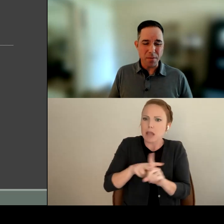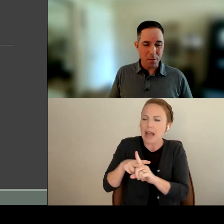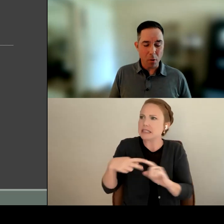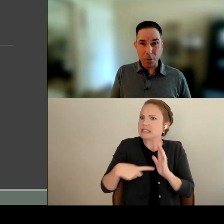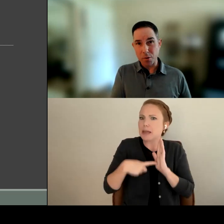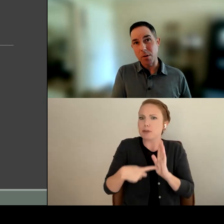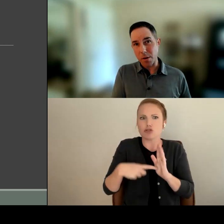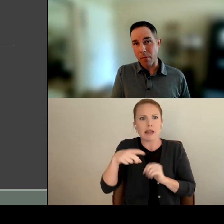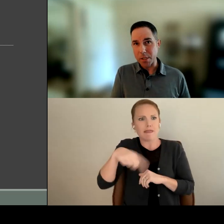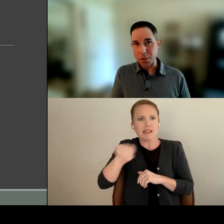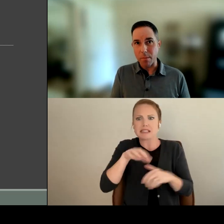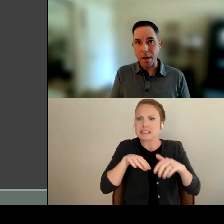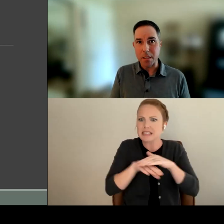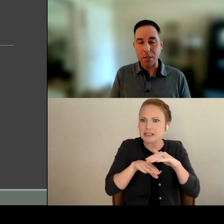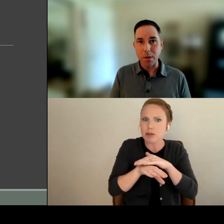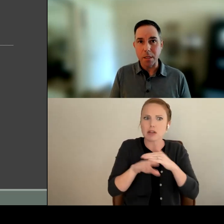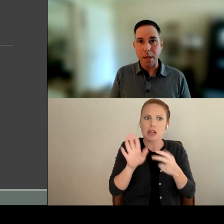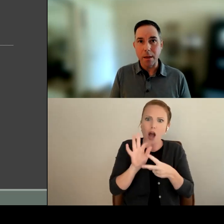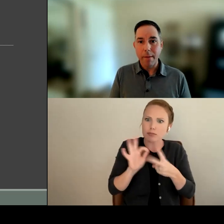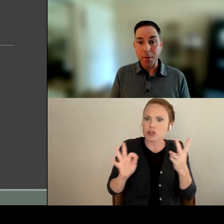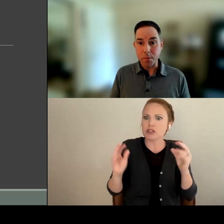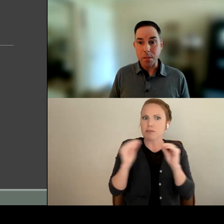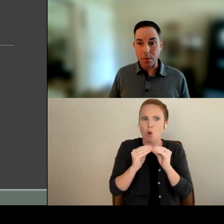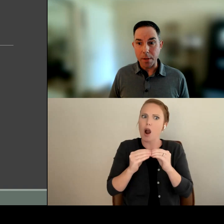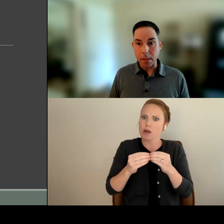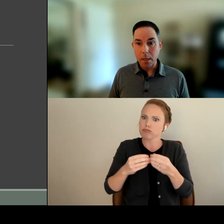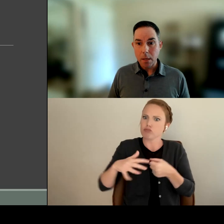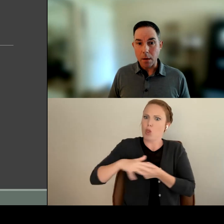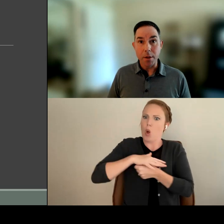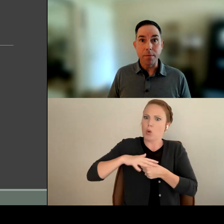And hopefully if you're more mature in your conversation about accessibility, that this will still be beneficial.